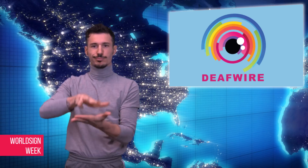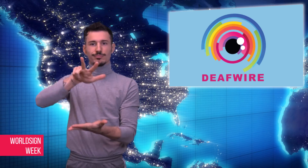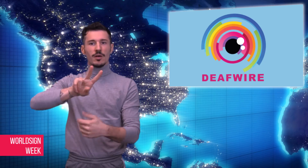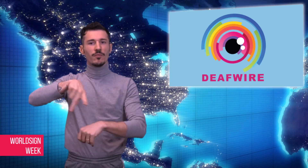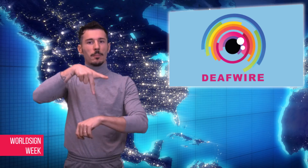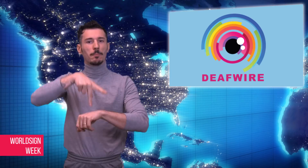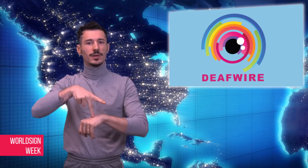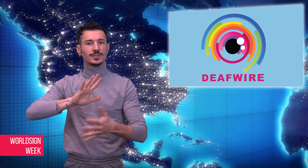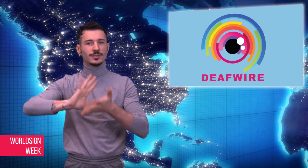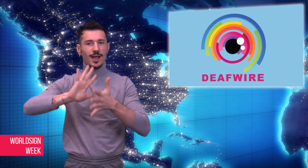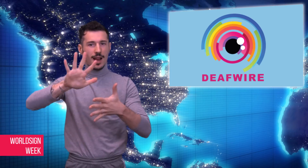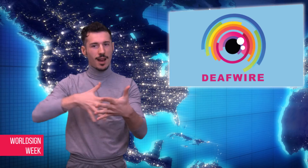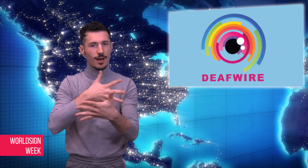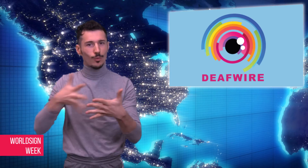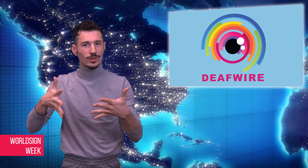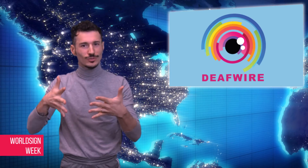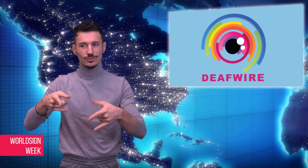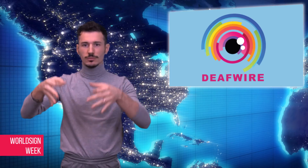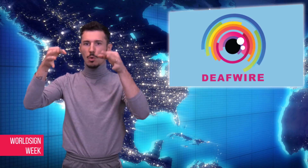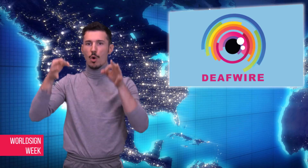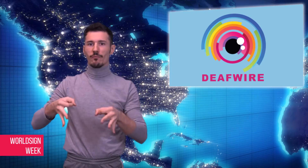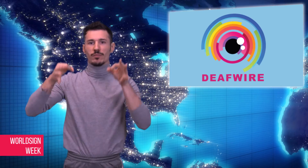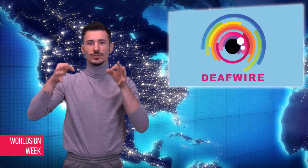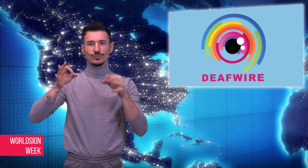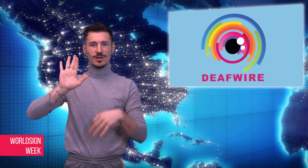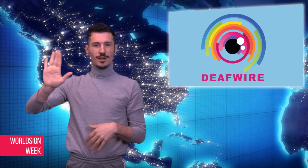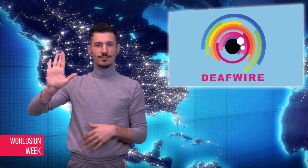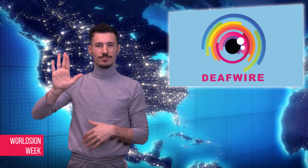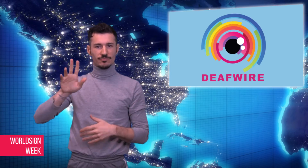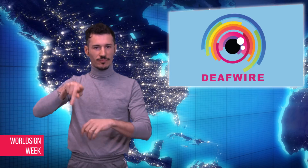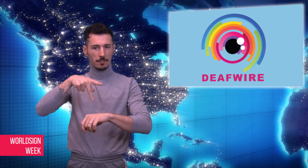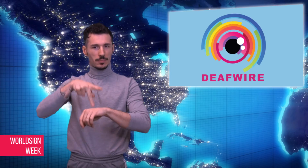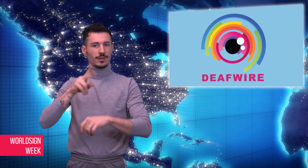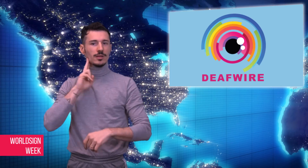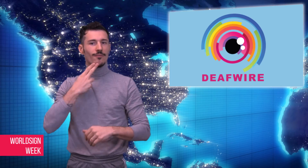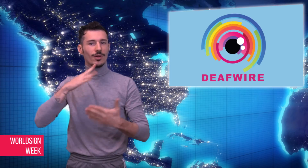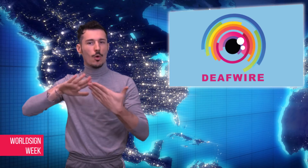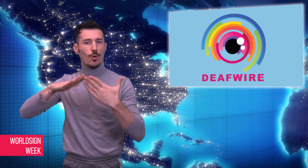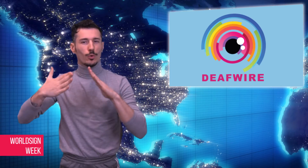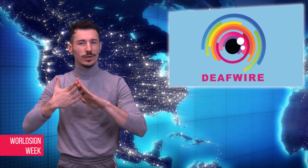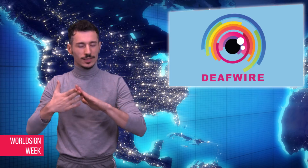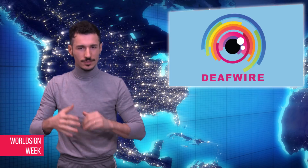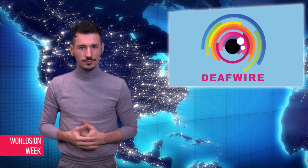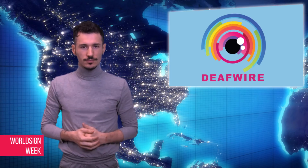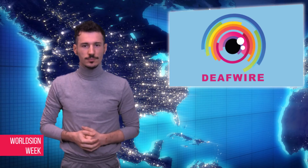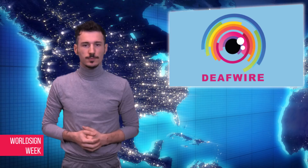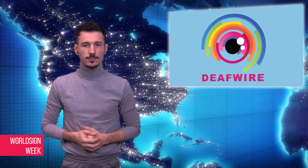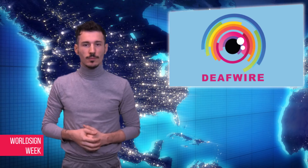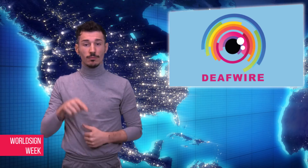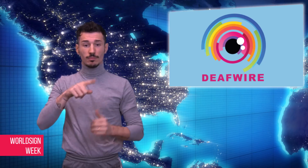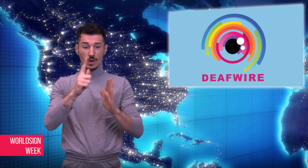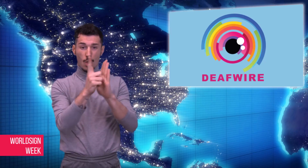as the national sign language of the Filipino Deaf Community.